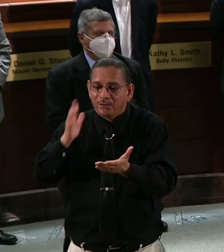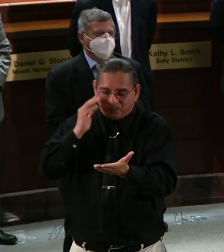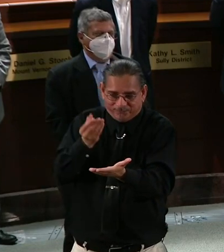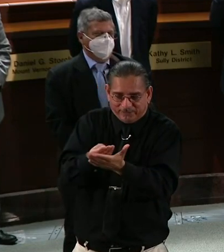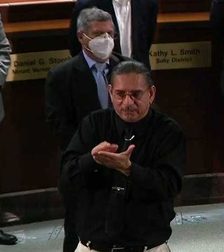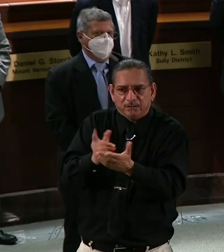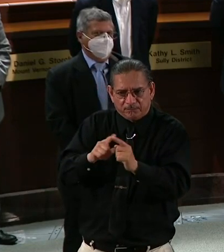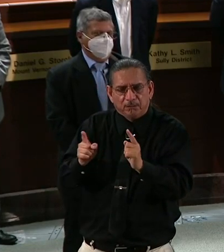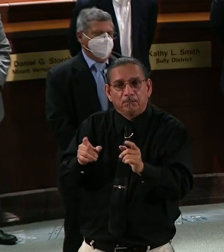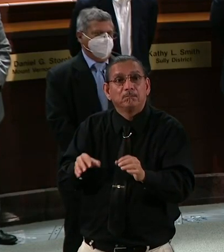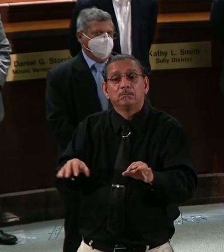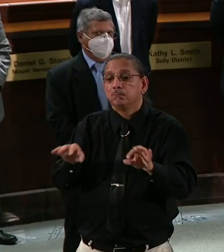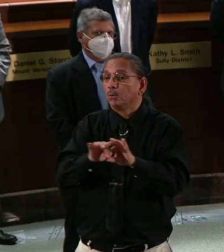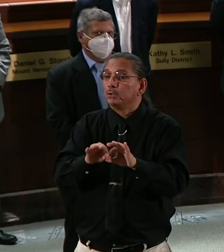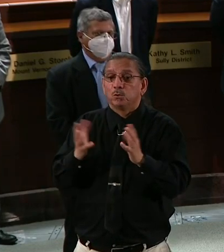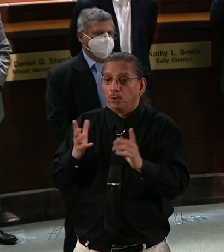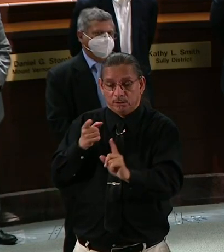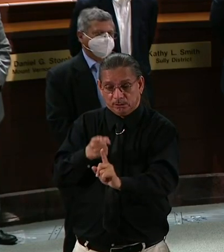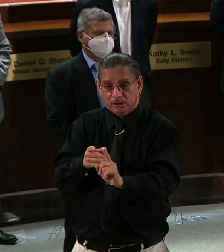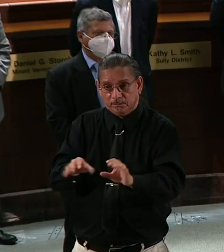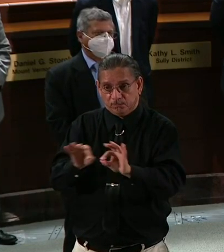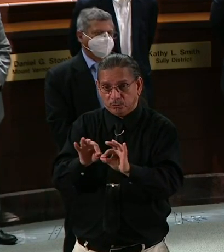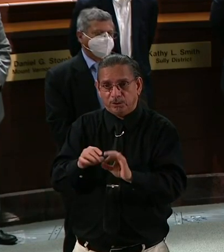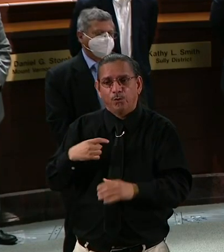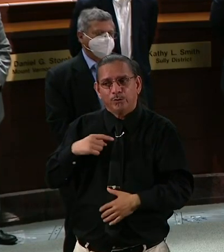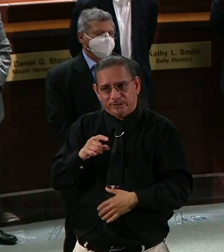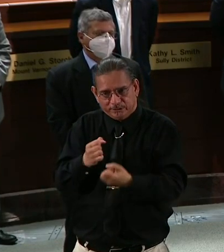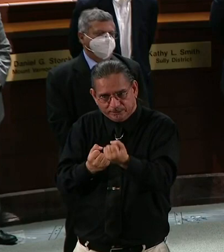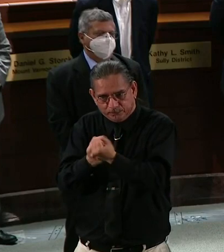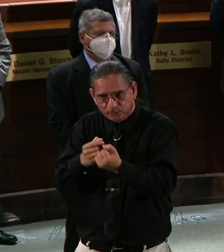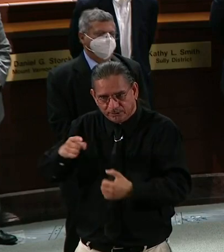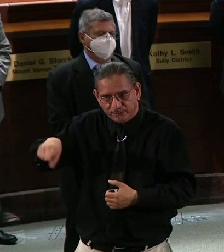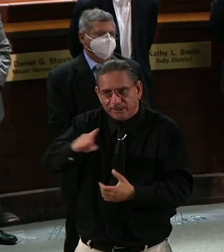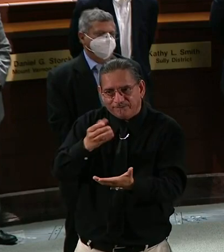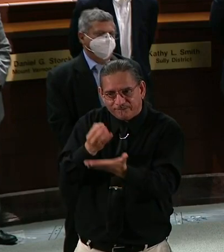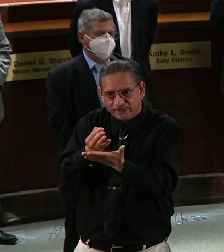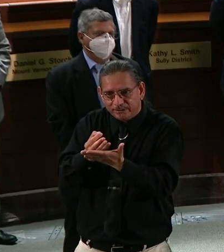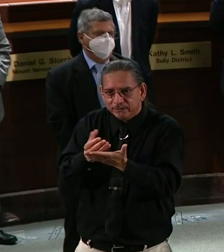PERSONAS A LACK KASA THE MOST